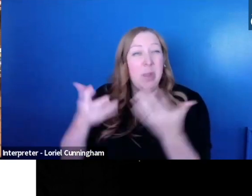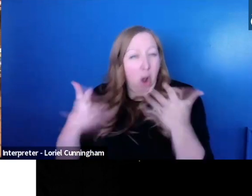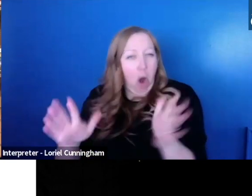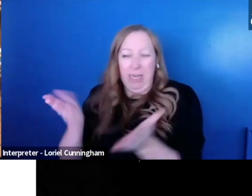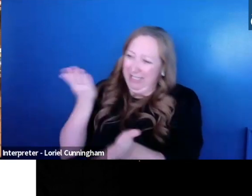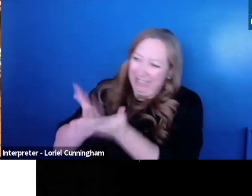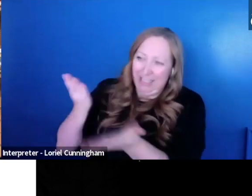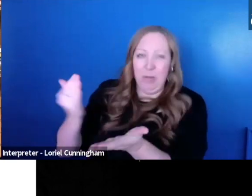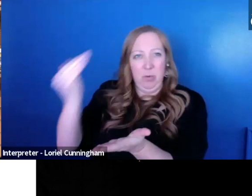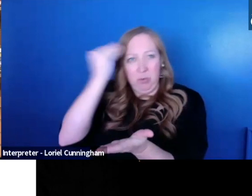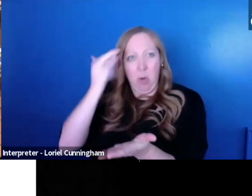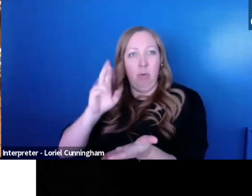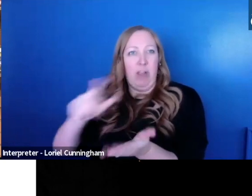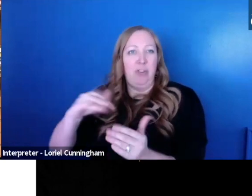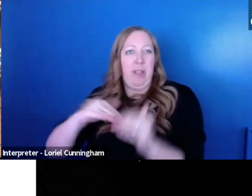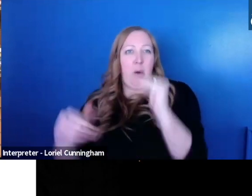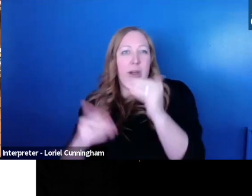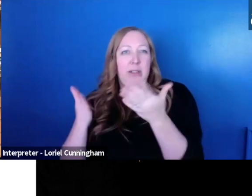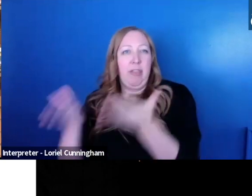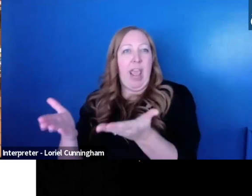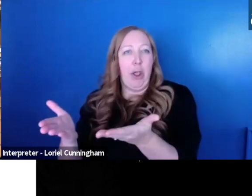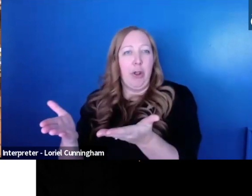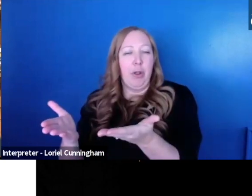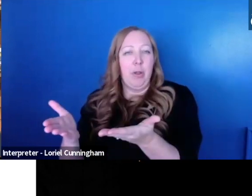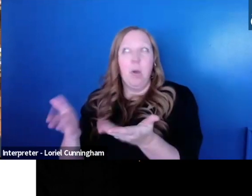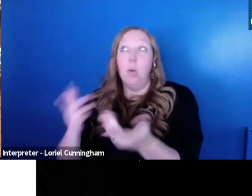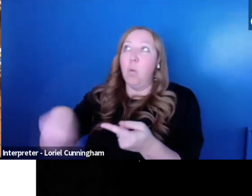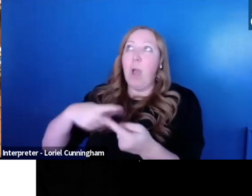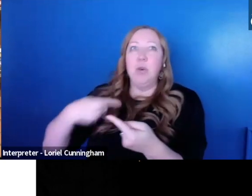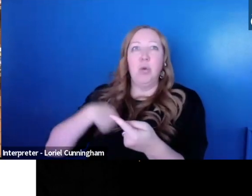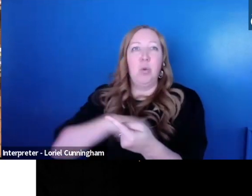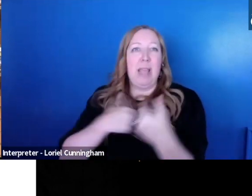inequalities exist. At what point do we act? For him he says we need to rethink this notion of disparities. The